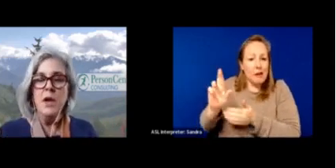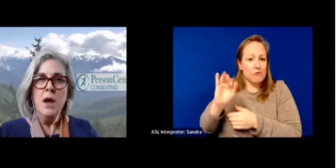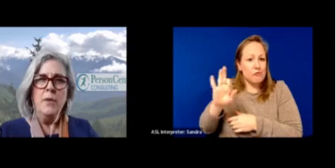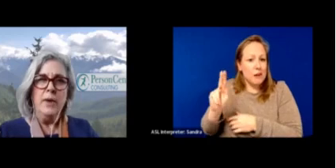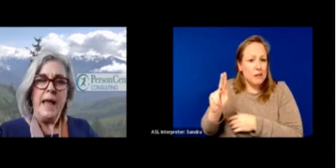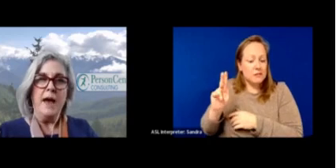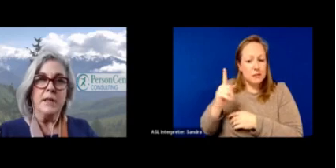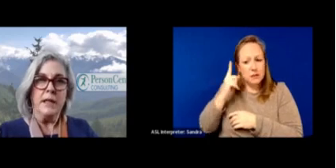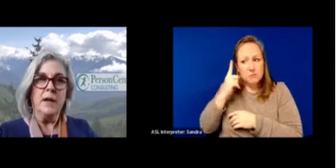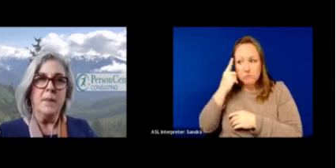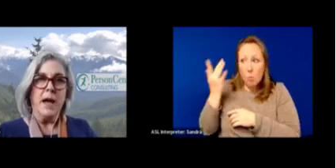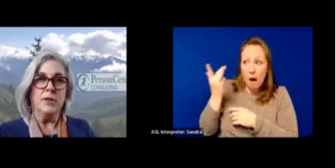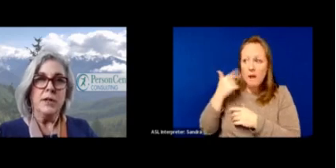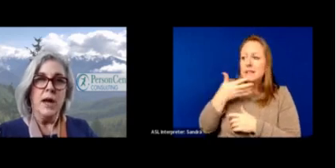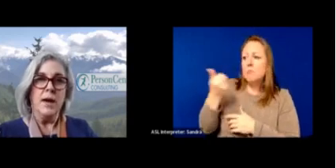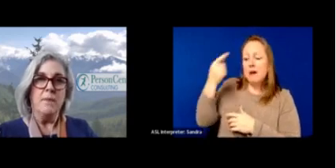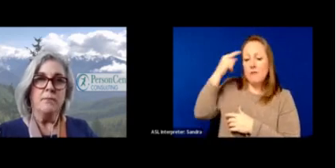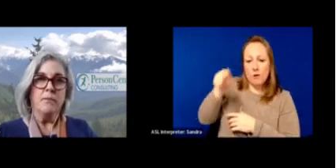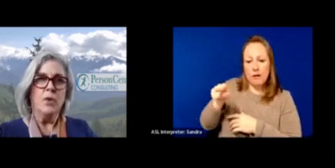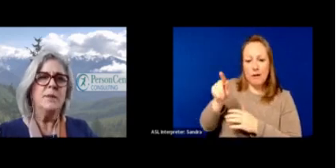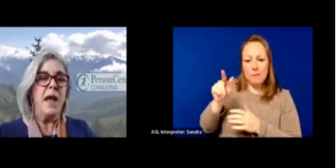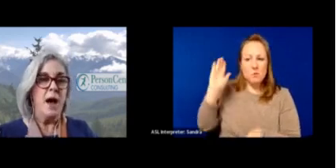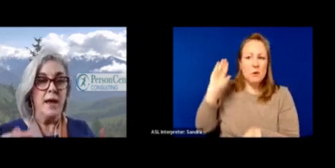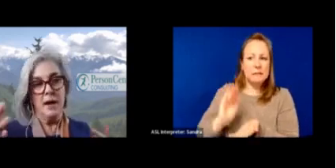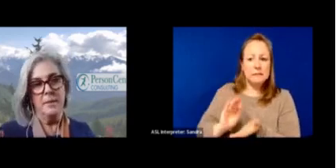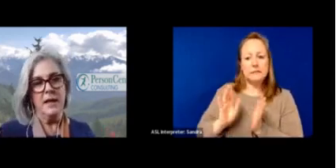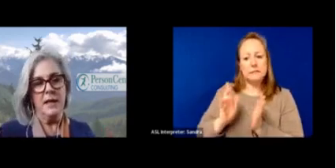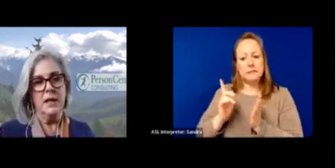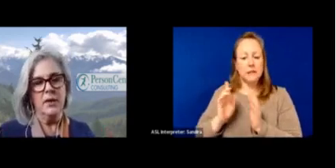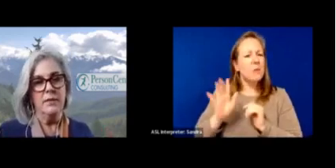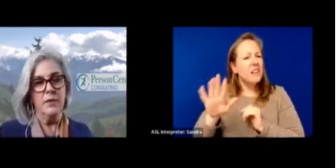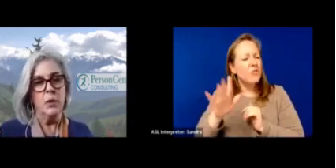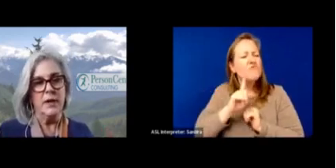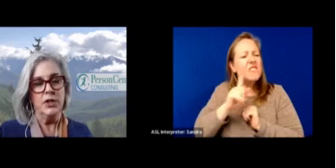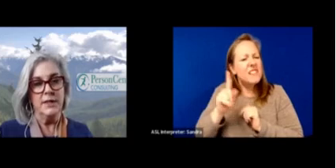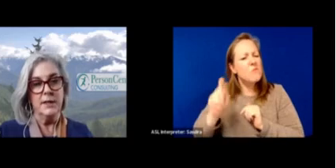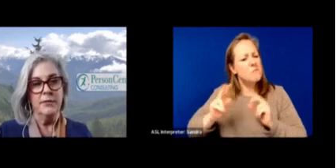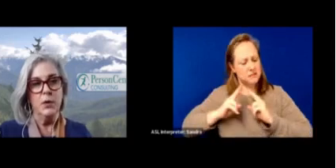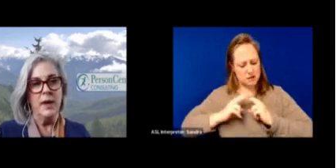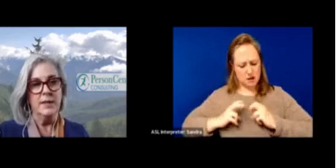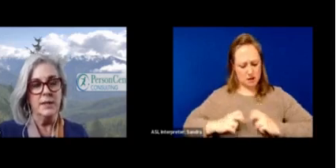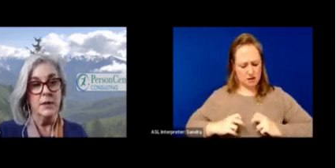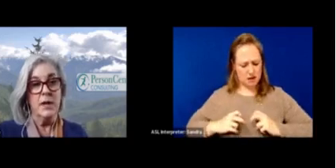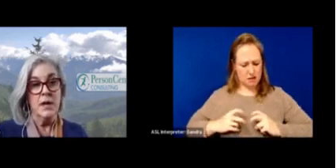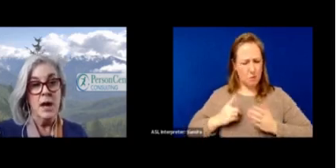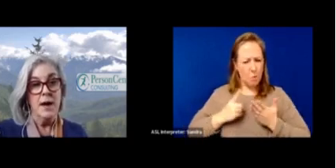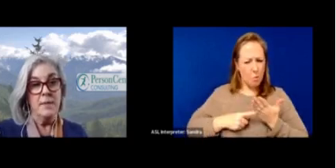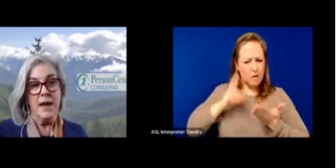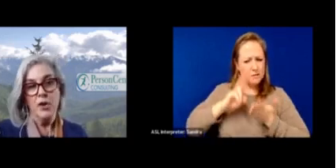apparent is we really have a site heightened sense of awareness of risk for people that we view as vulnerable. So